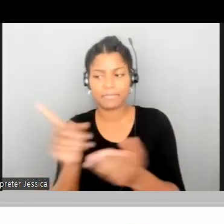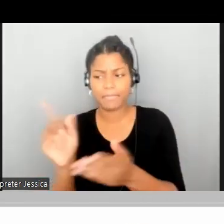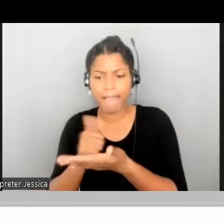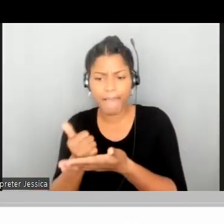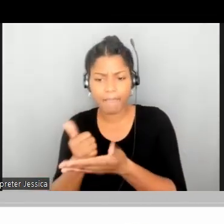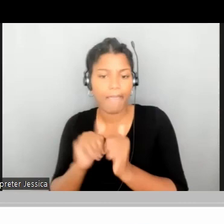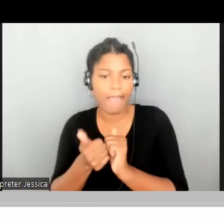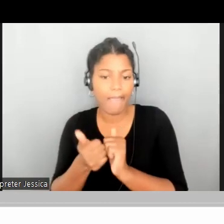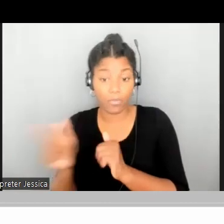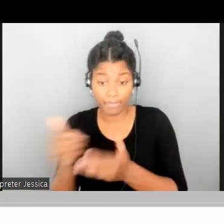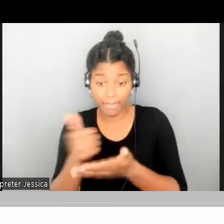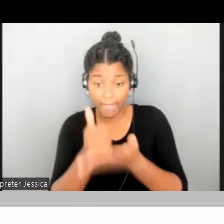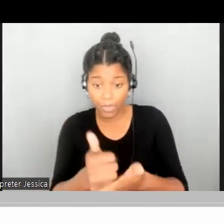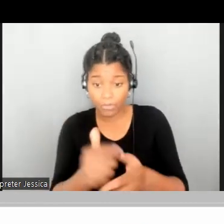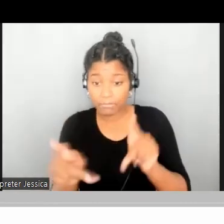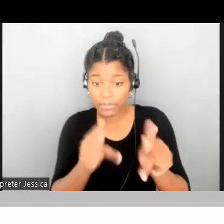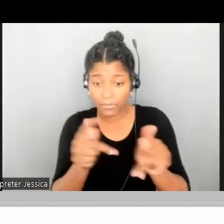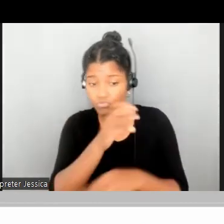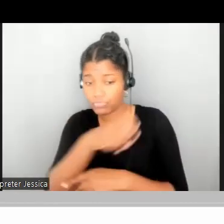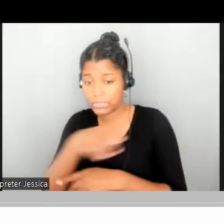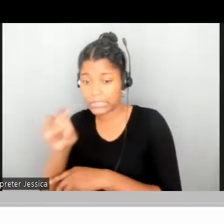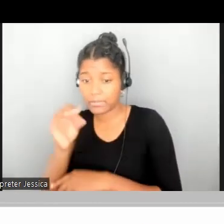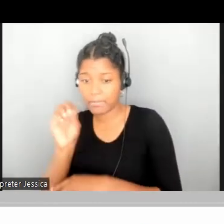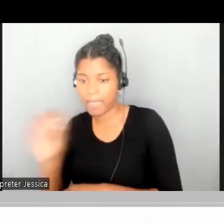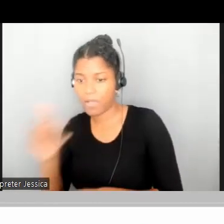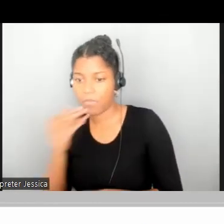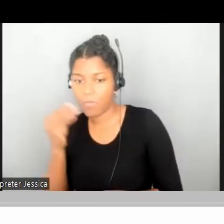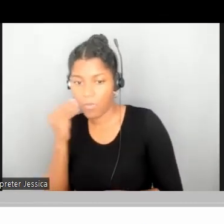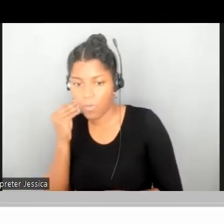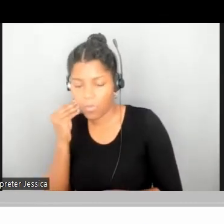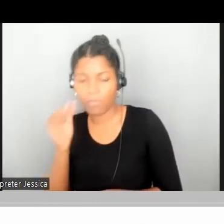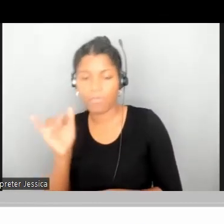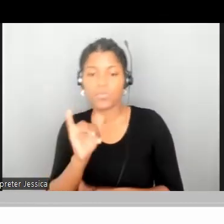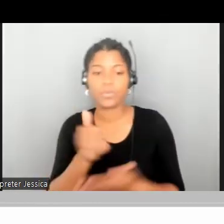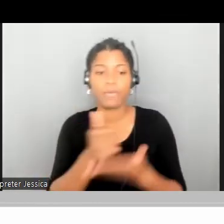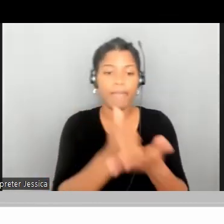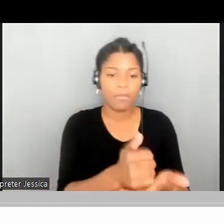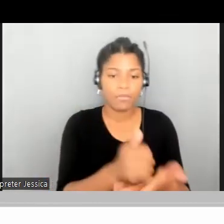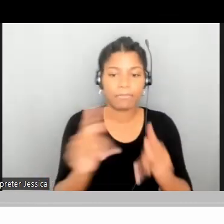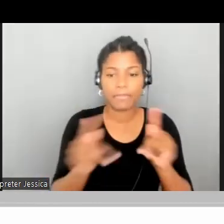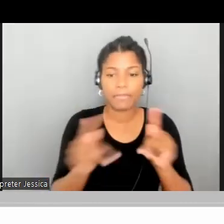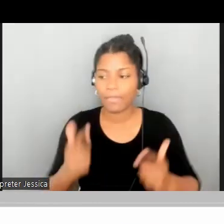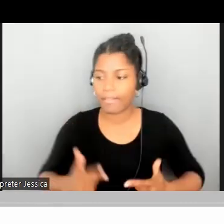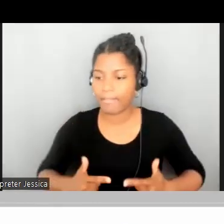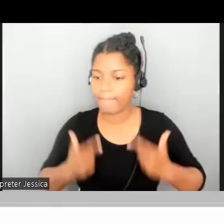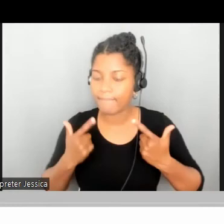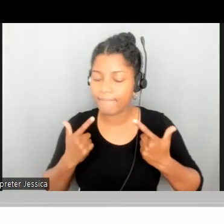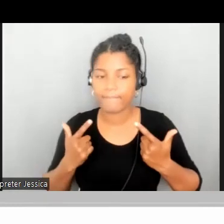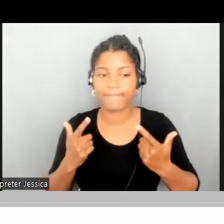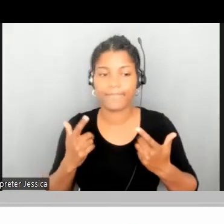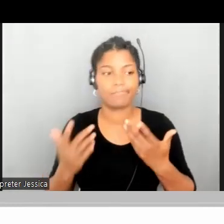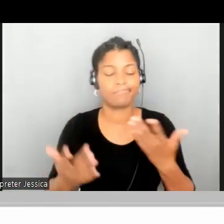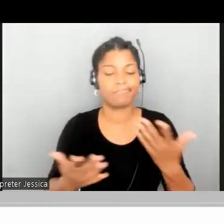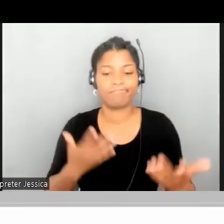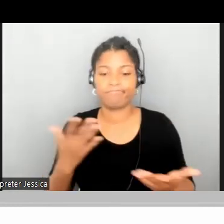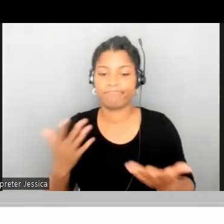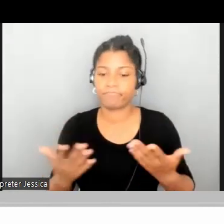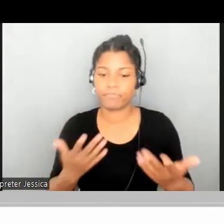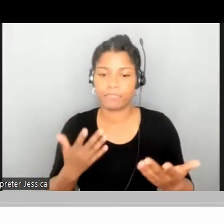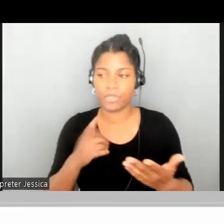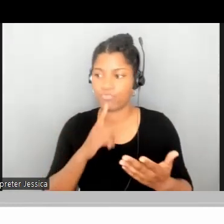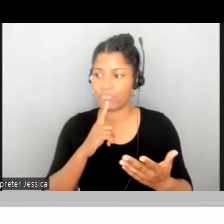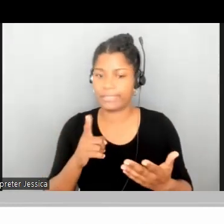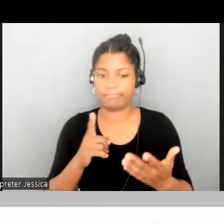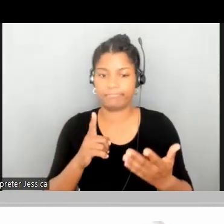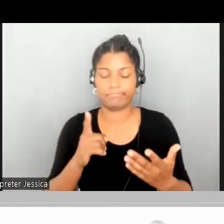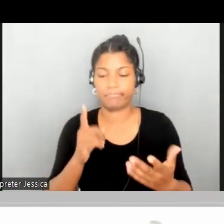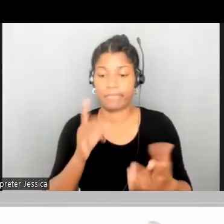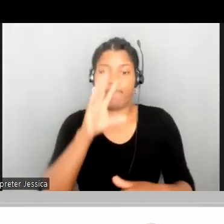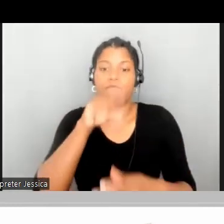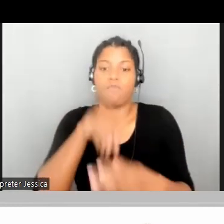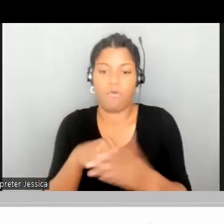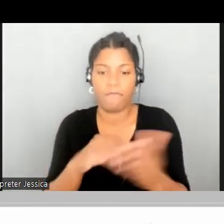back to their homes, but help them live and be vital members of the community and engaged.